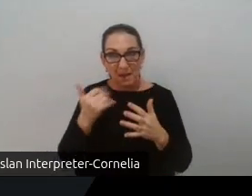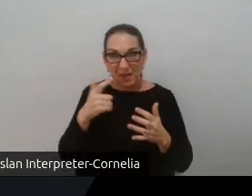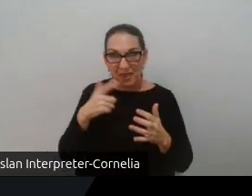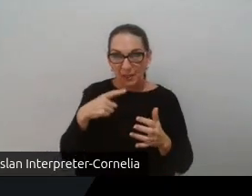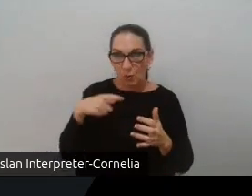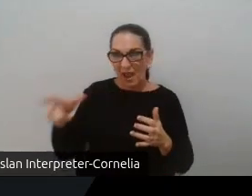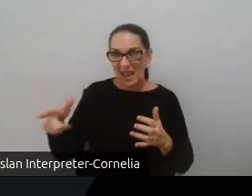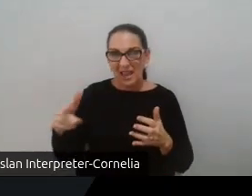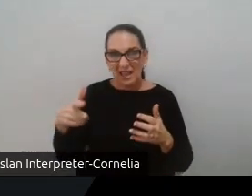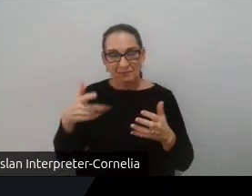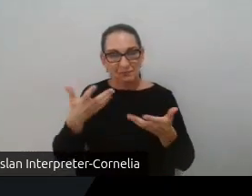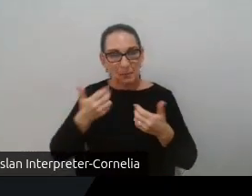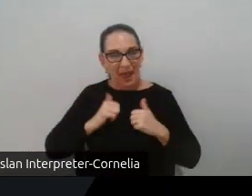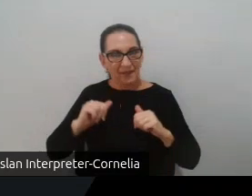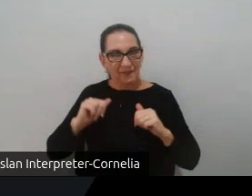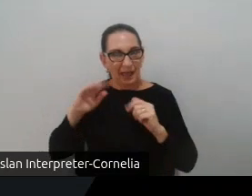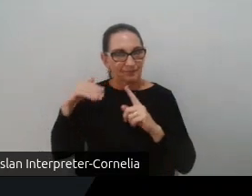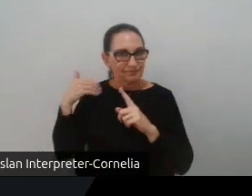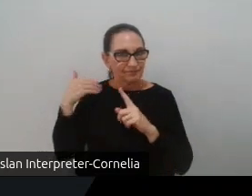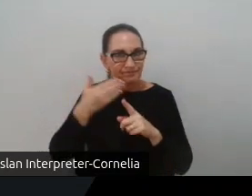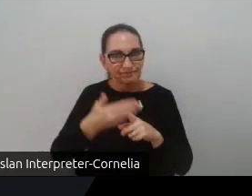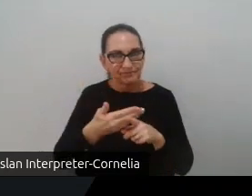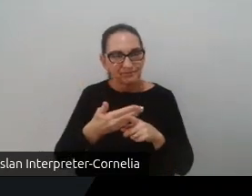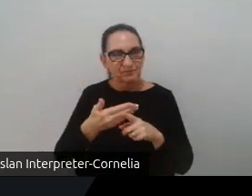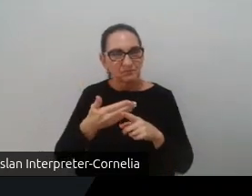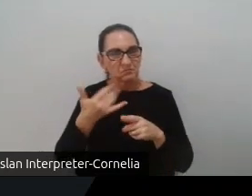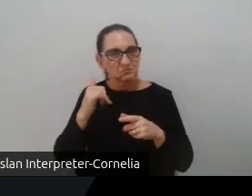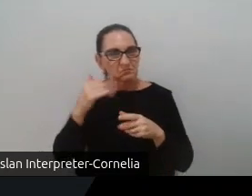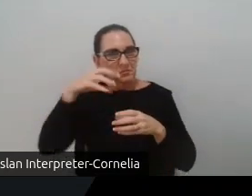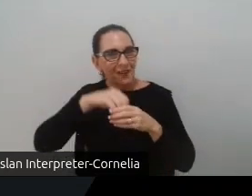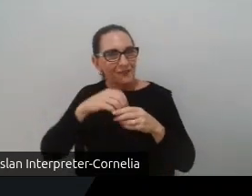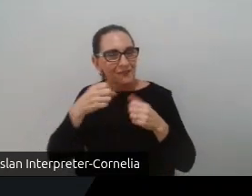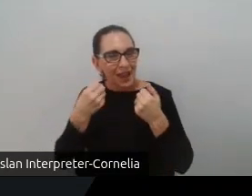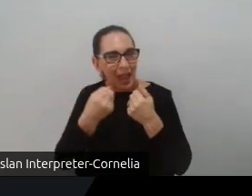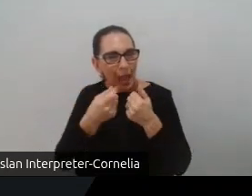way they did in the start. So was alcohol or drugs an issue at the time but now they have